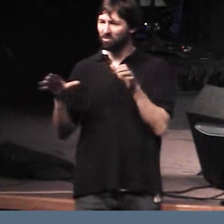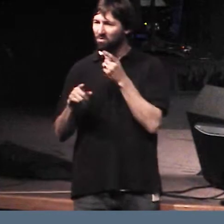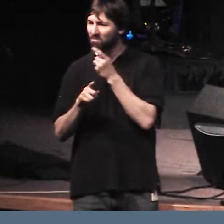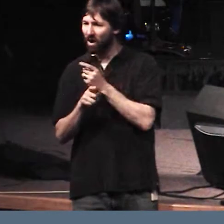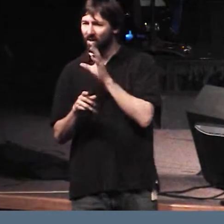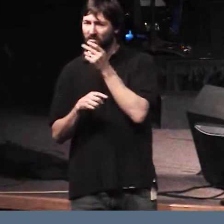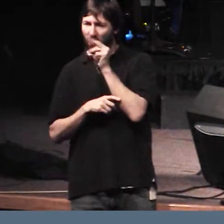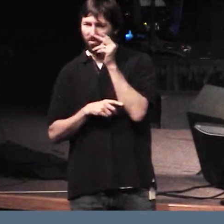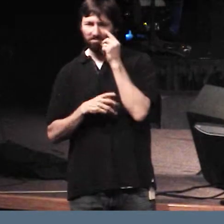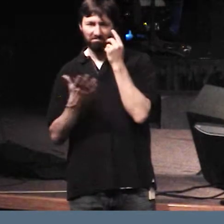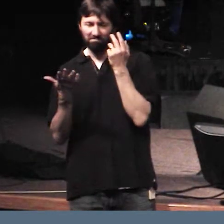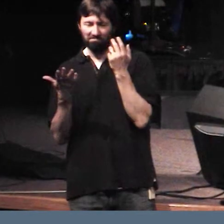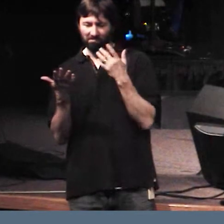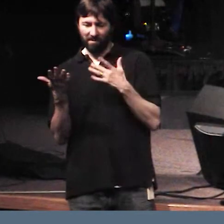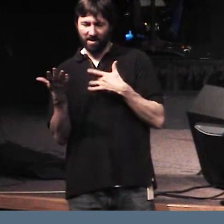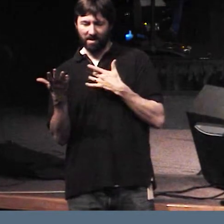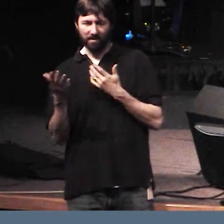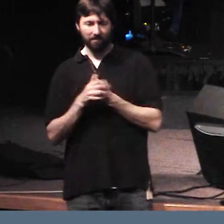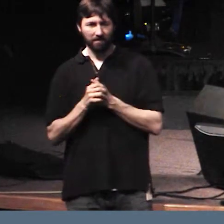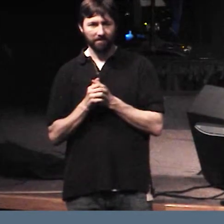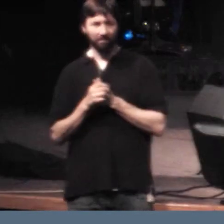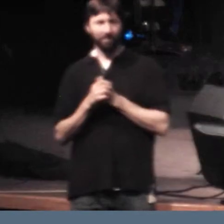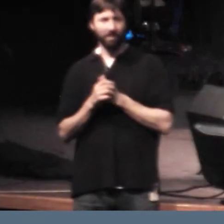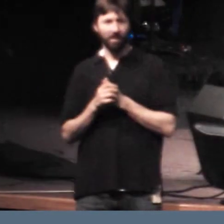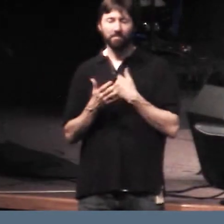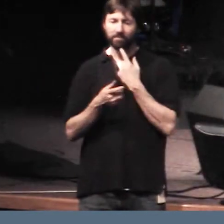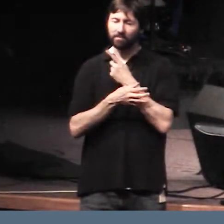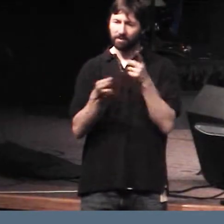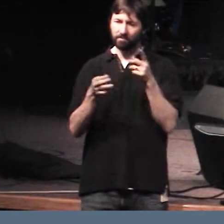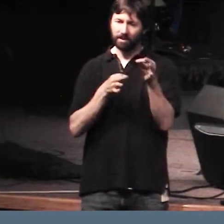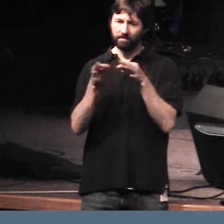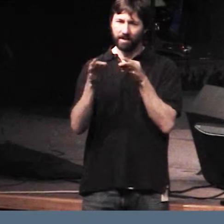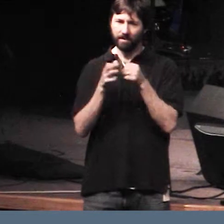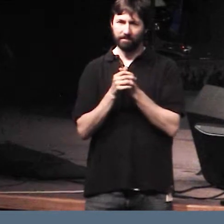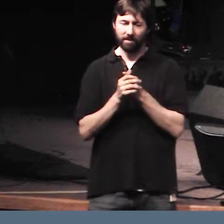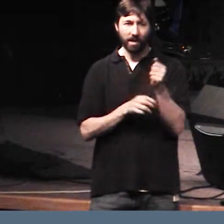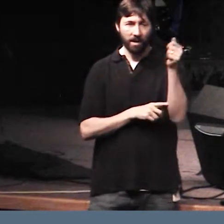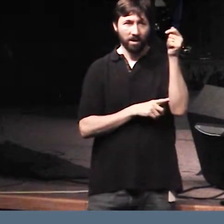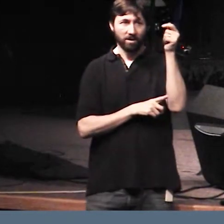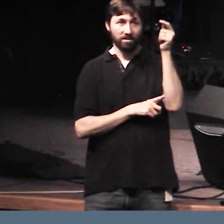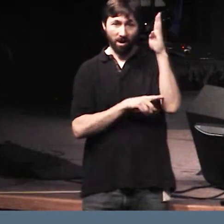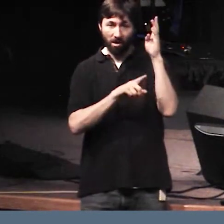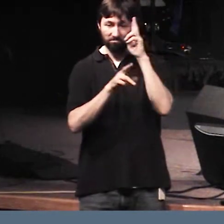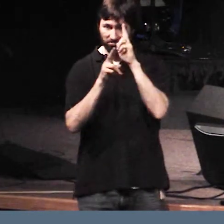their own eyes but I want to tell you this that God honors people